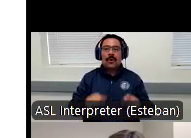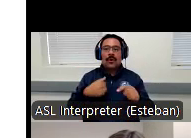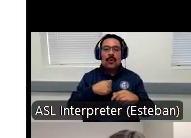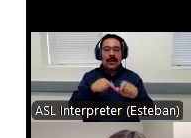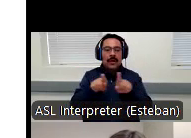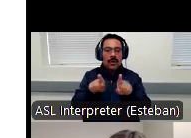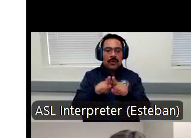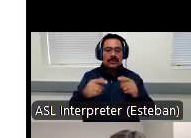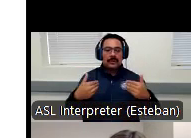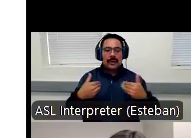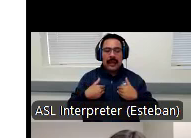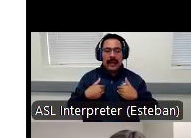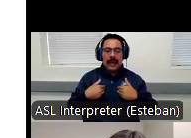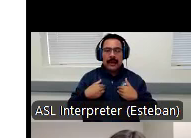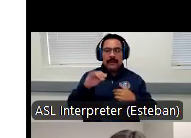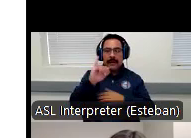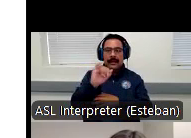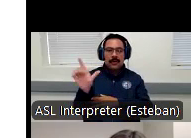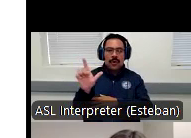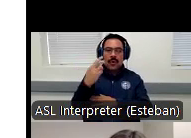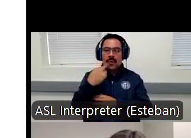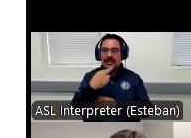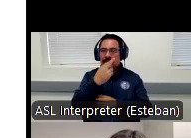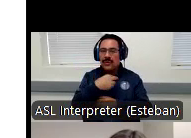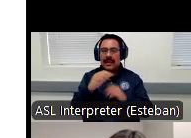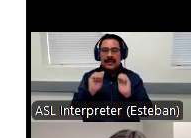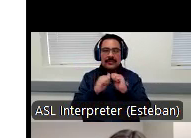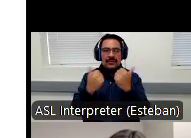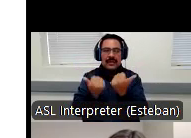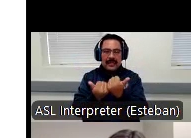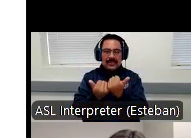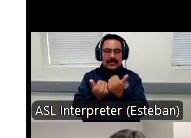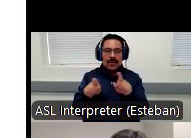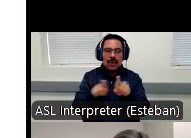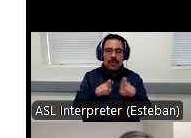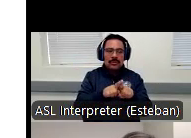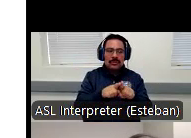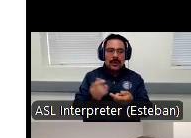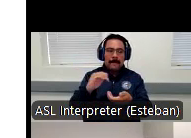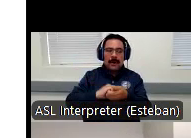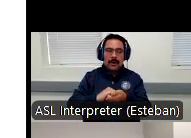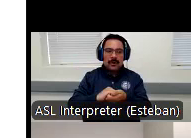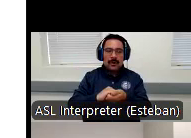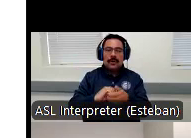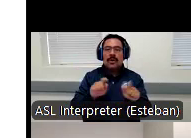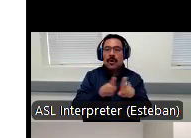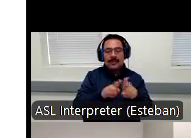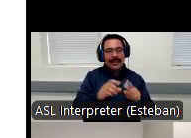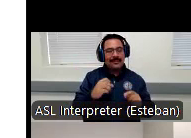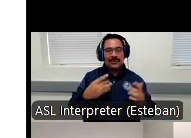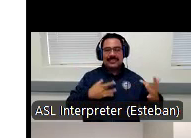have the Illinois Restaurant Association as one of our partners, and I am so excited that we